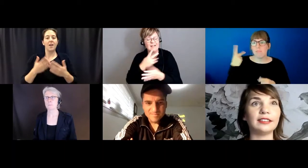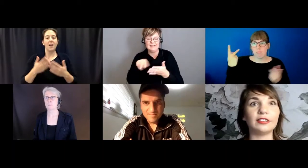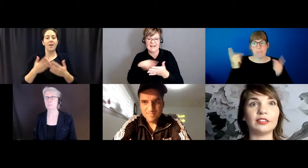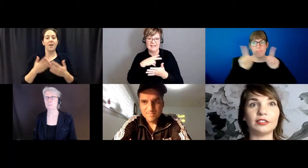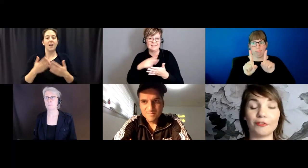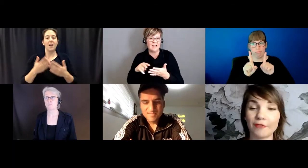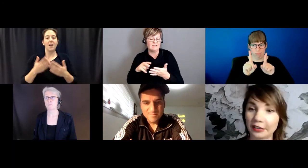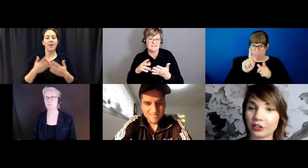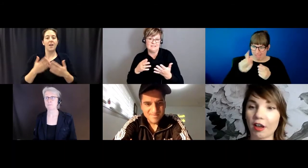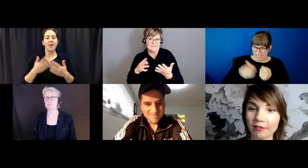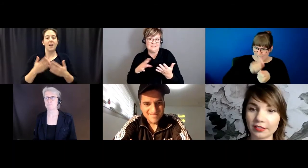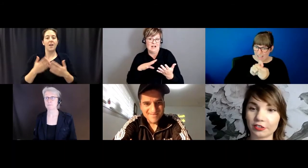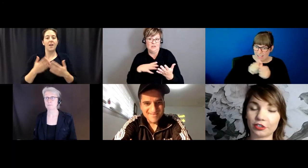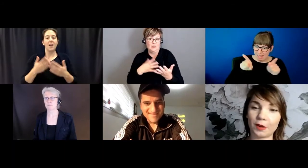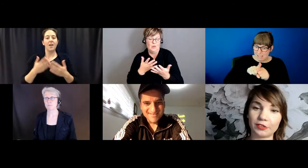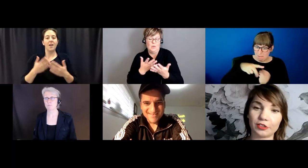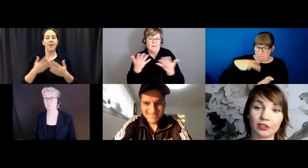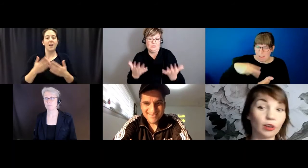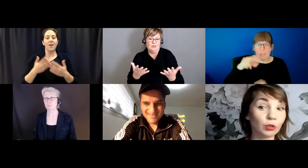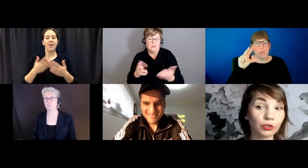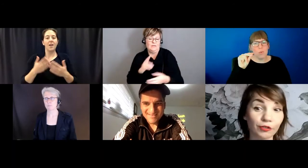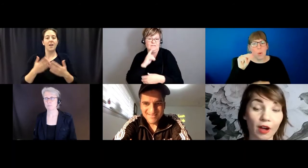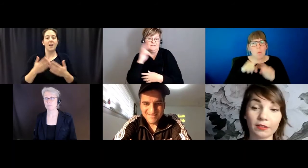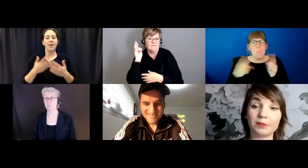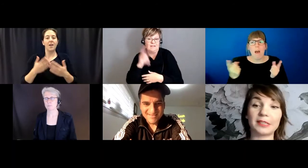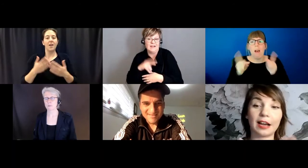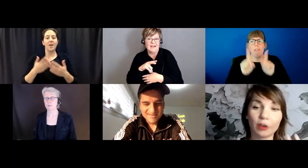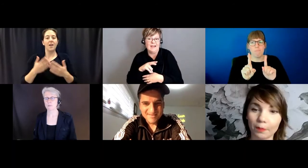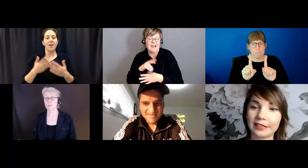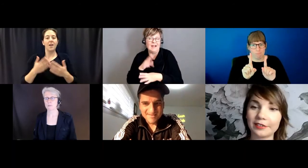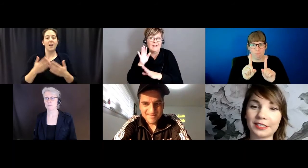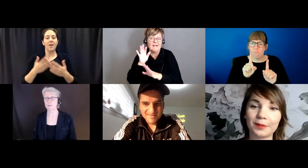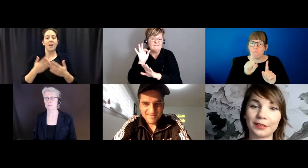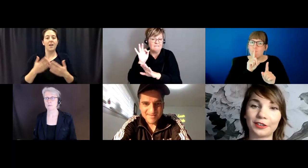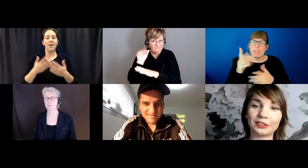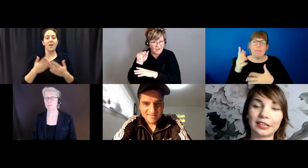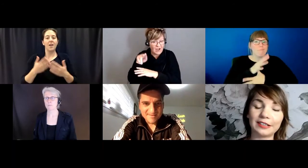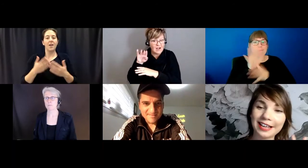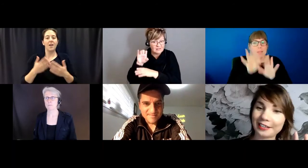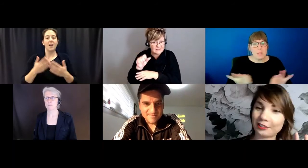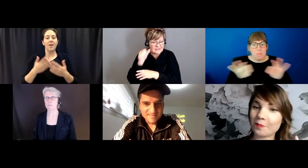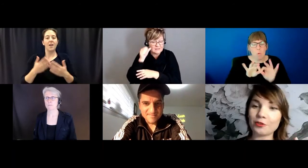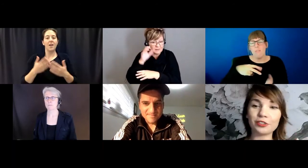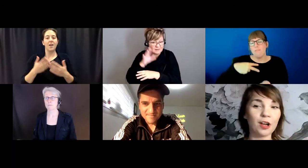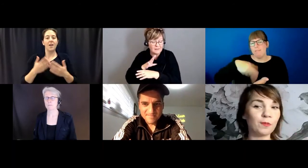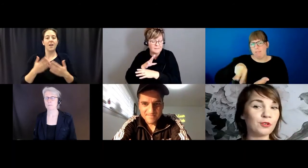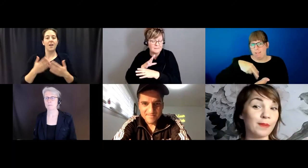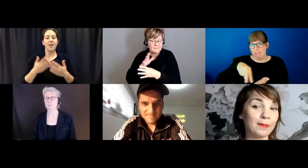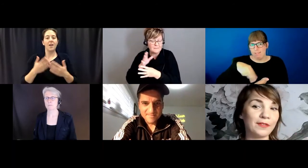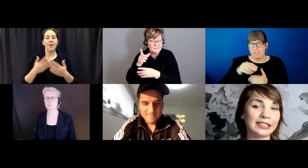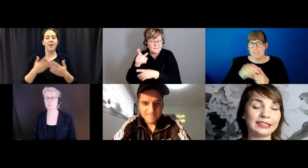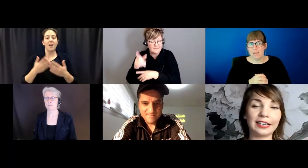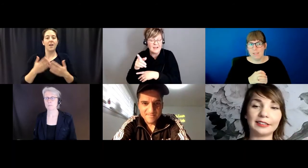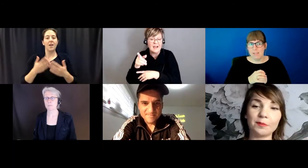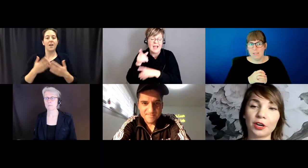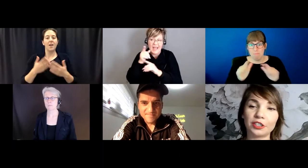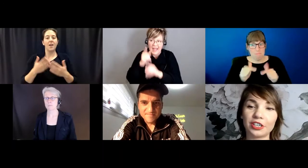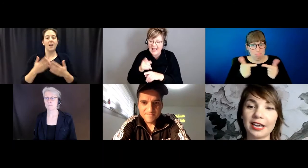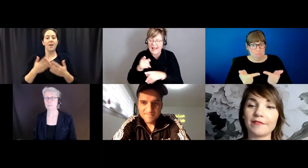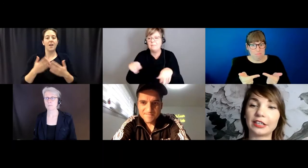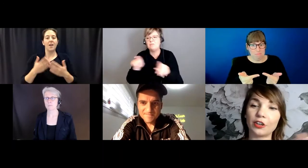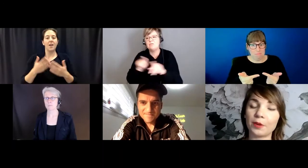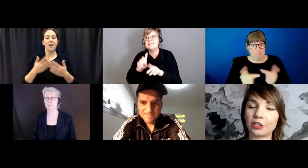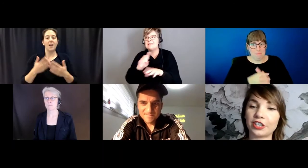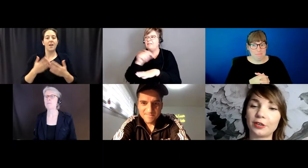SAME WAY. BUT DANCE WAS AT THE CENTER OF IT ALL. SO THIS WAS ALSO A GATHERING. AND SINCE